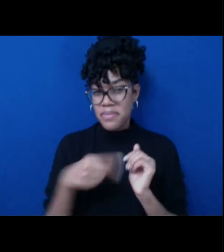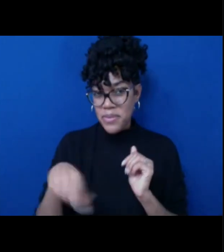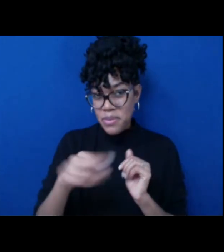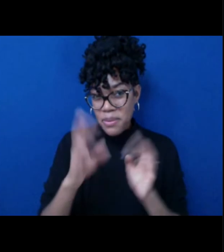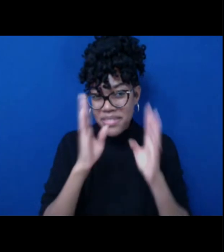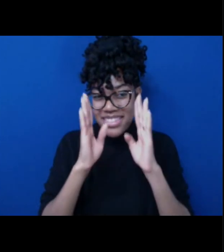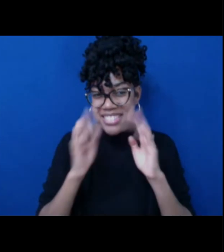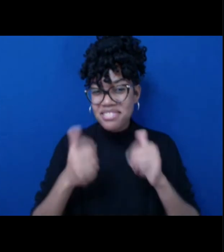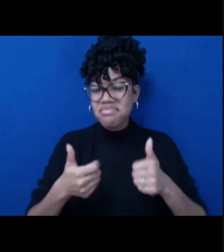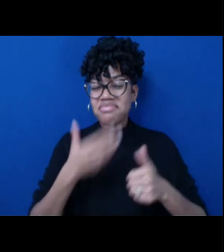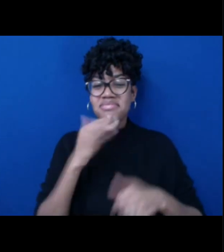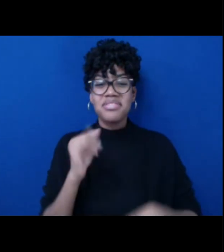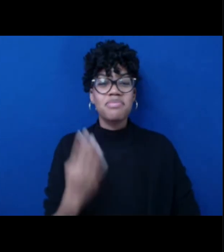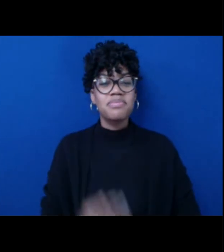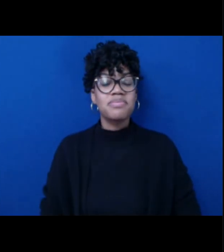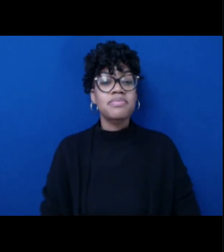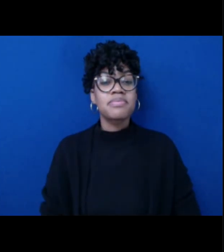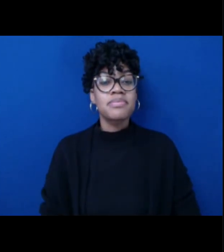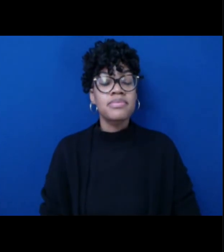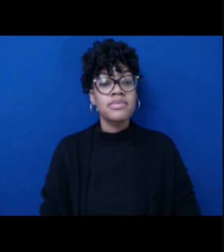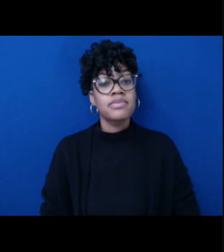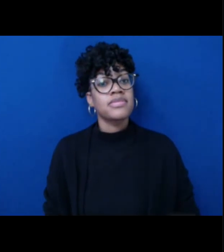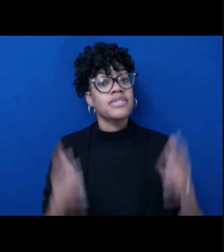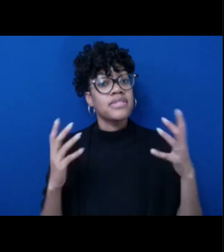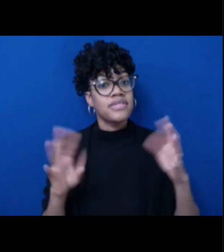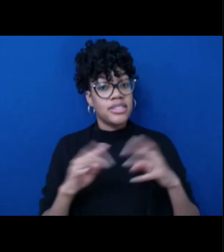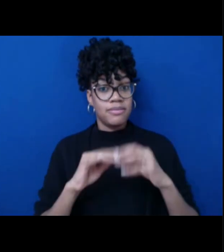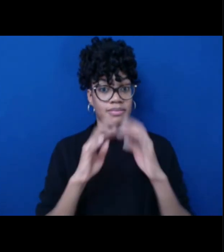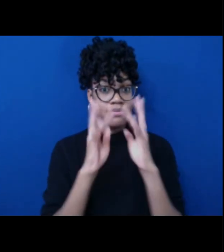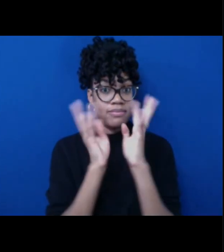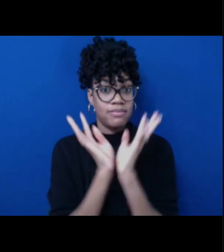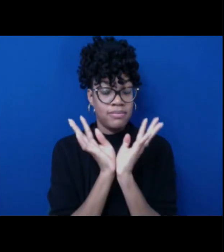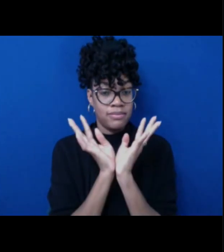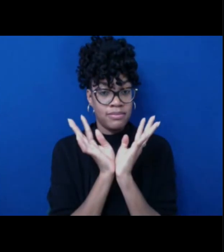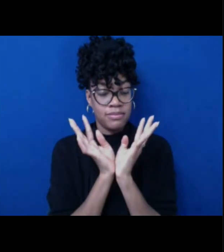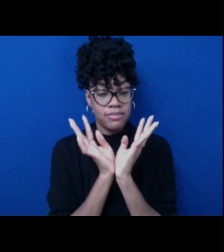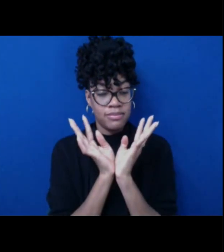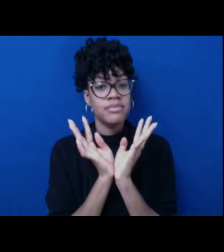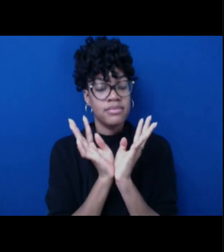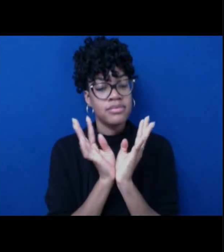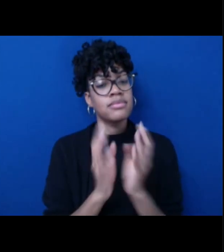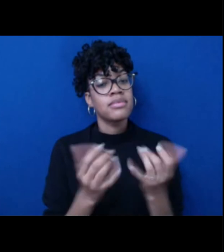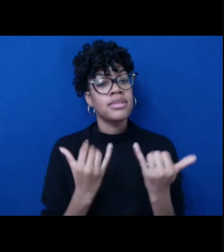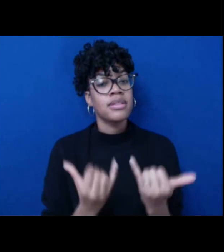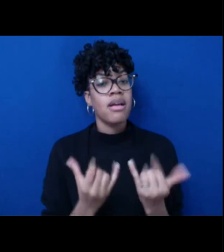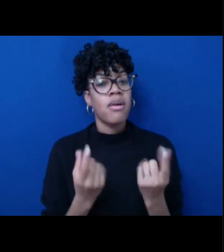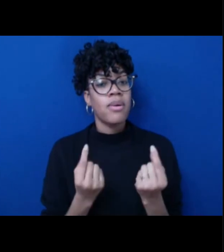So once we have it, the tentacles have been opened up, now I want you to place it